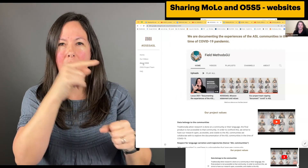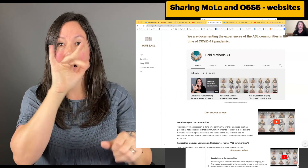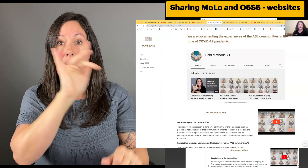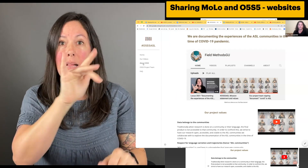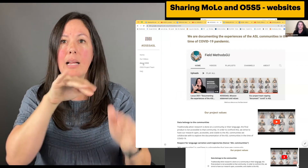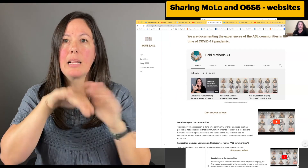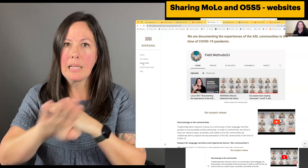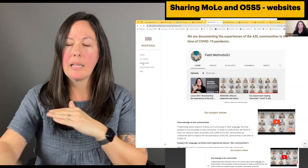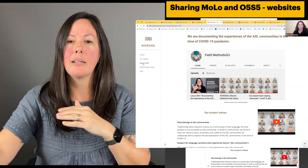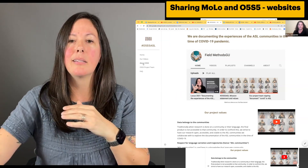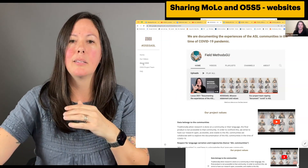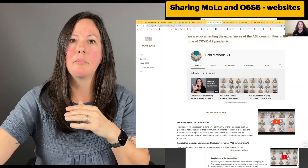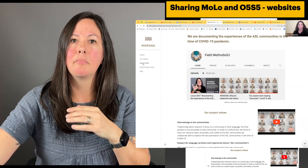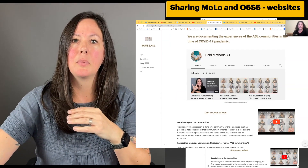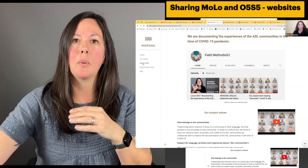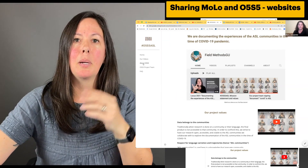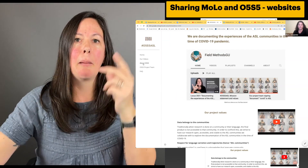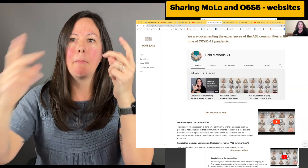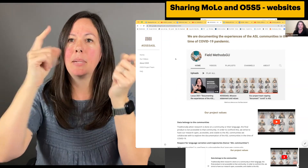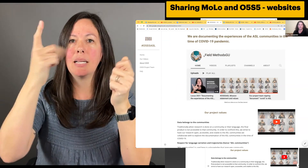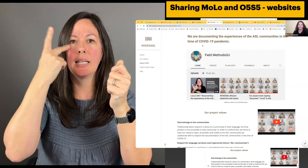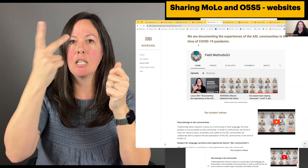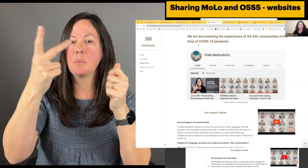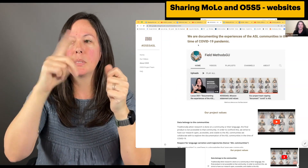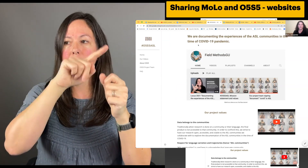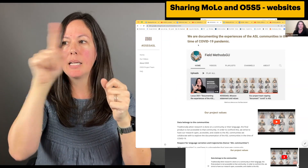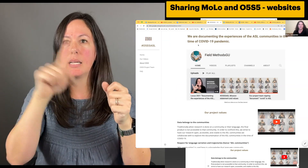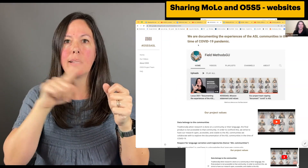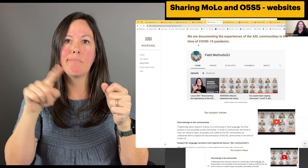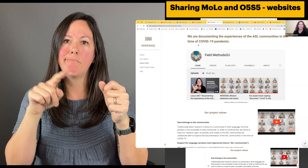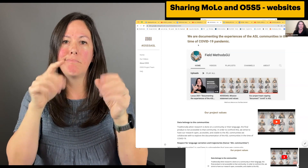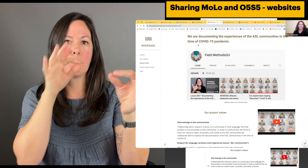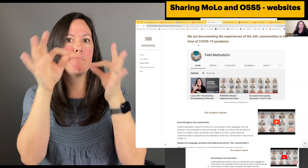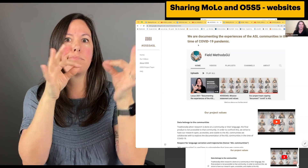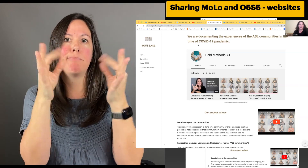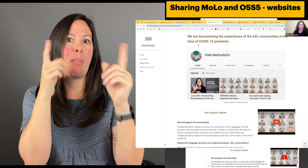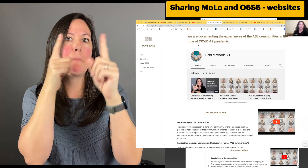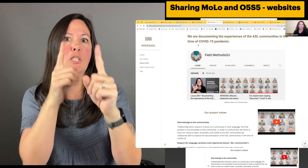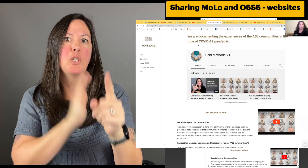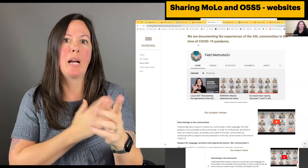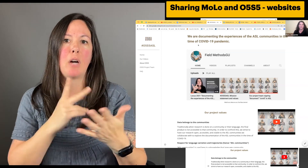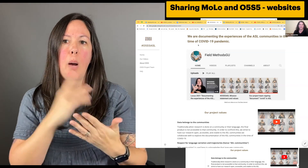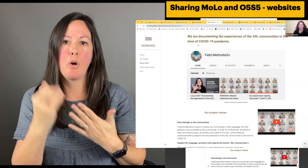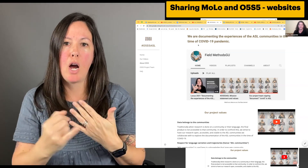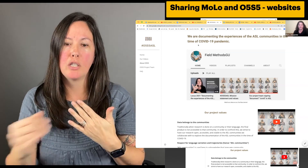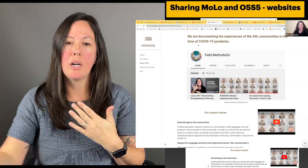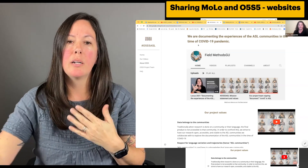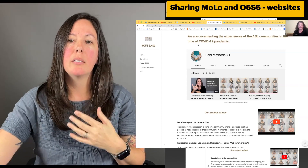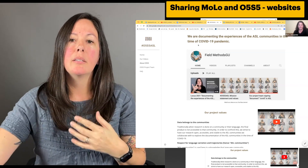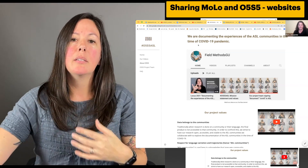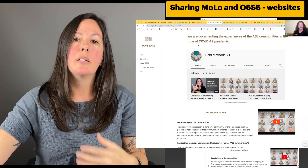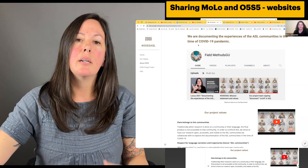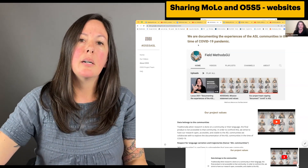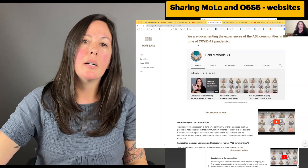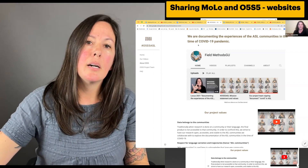principles if you click on the about 05 S5 link